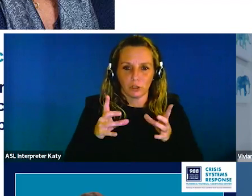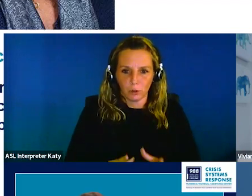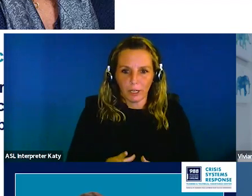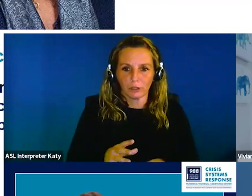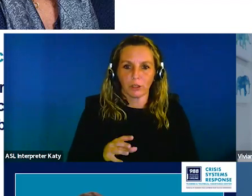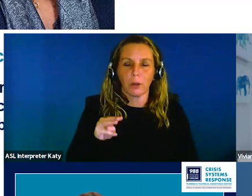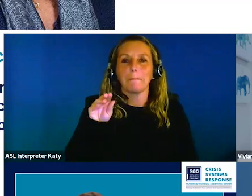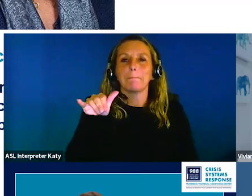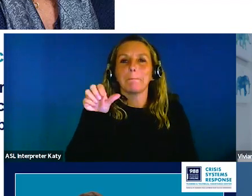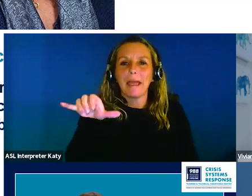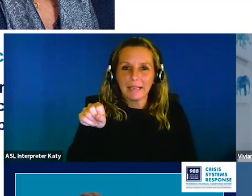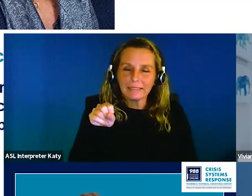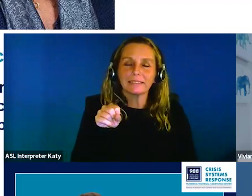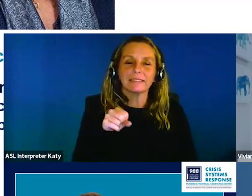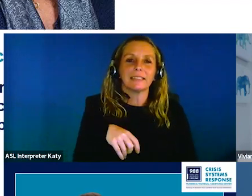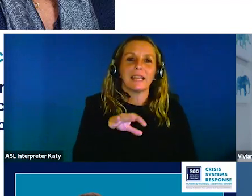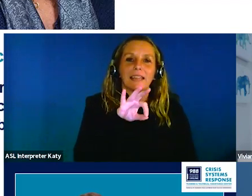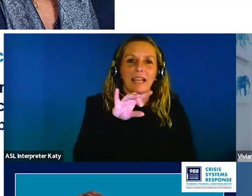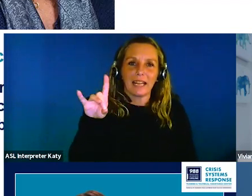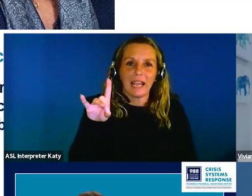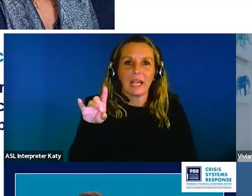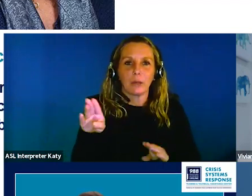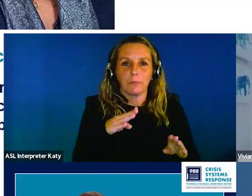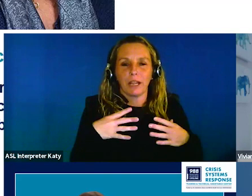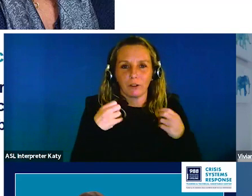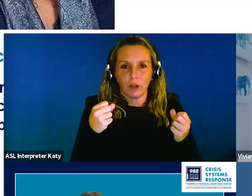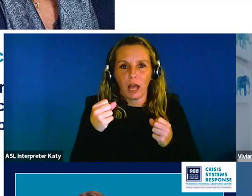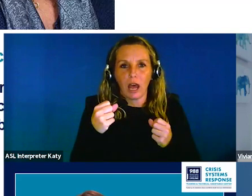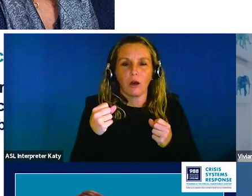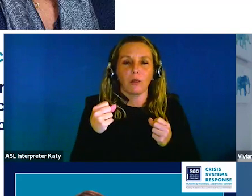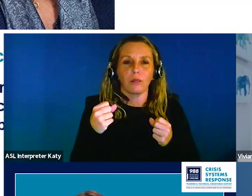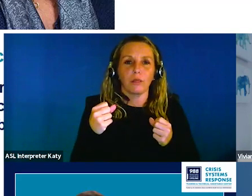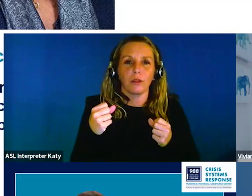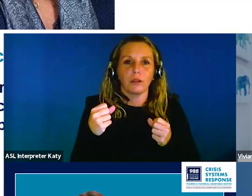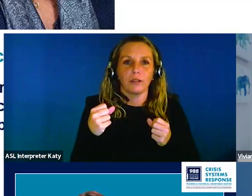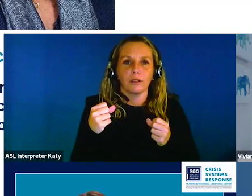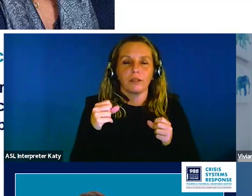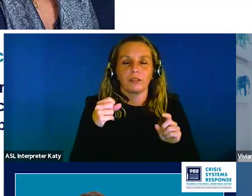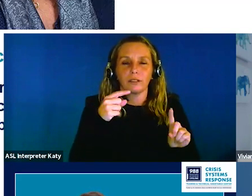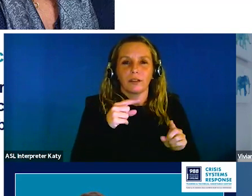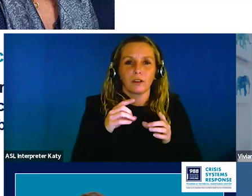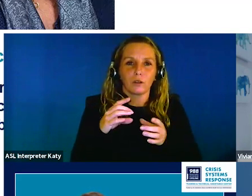and 1988 Behavioral Health Crisis Coordinating Office at SAMHSA.